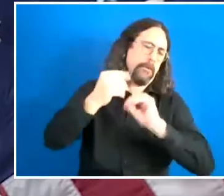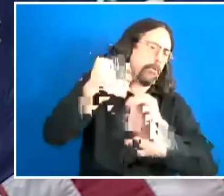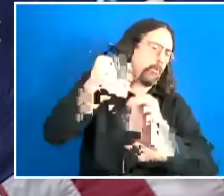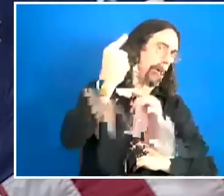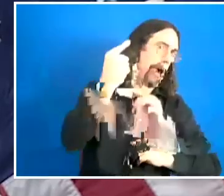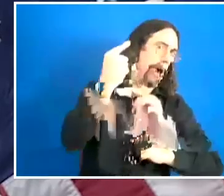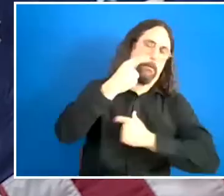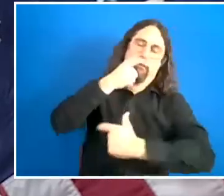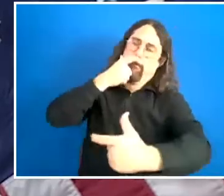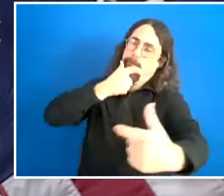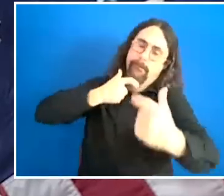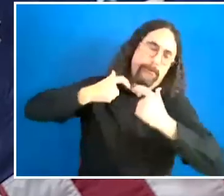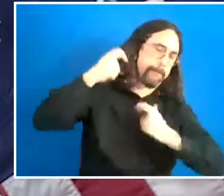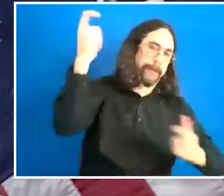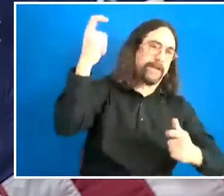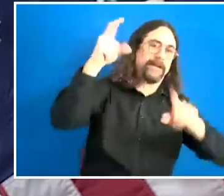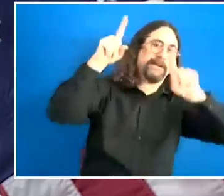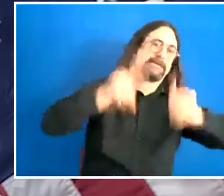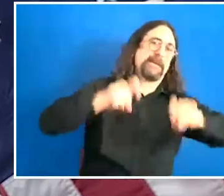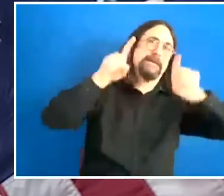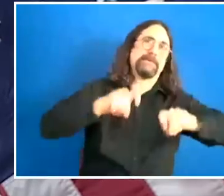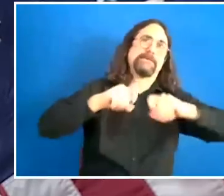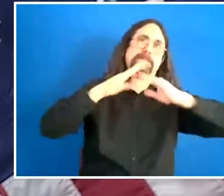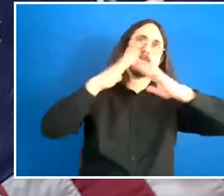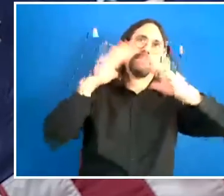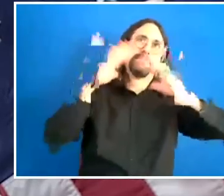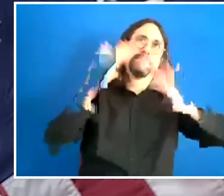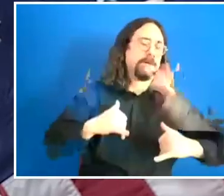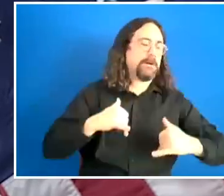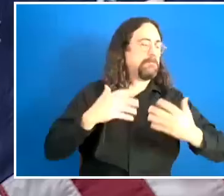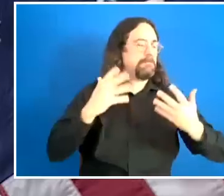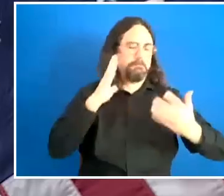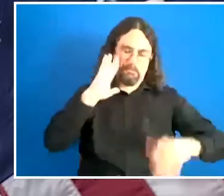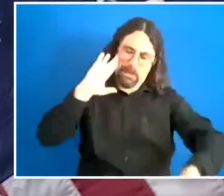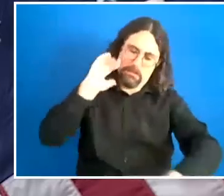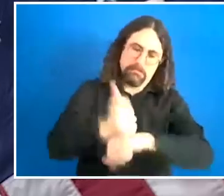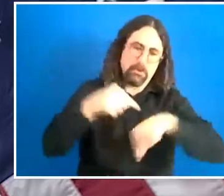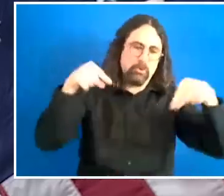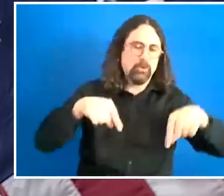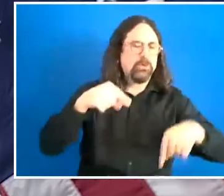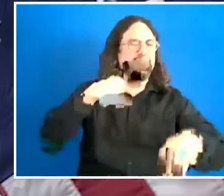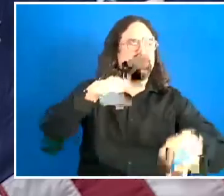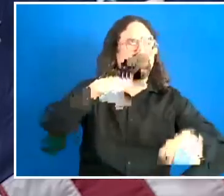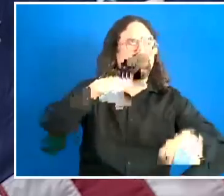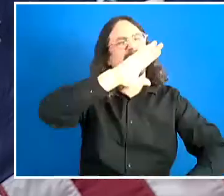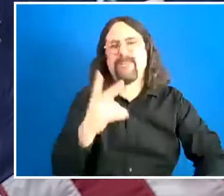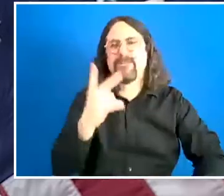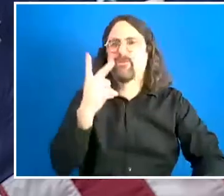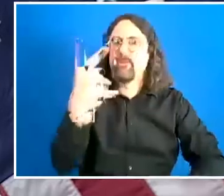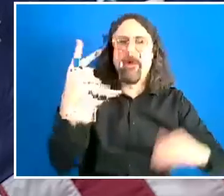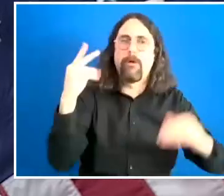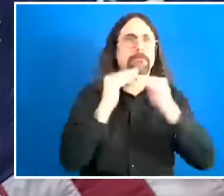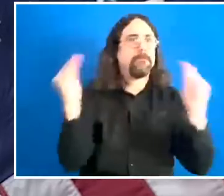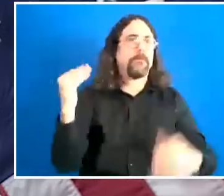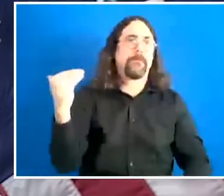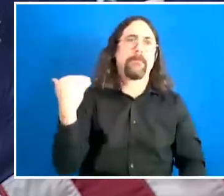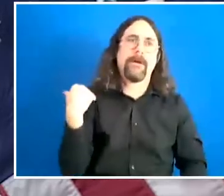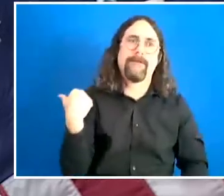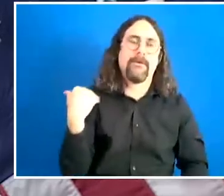BEFORE BUT WE'RE GOING TO DO IT BECAUSE THAT'S WHAT WE DO HERE IN NEW YORK CITY. WE CREATE THINGS THAT HAS NEVER EEBN ENSE BEFORE AND WE'RE GOING TO RESTARTHE T